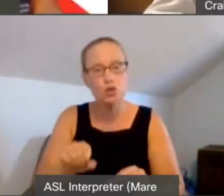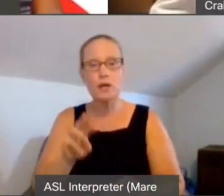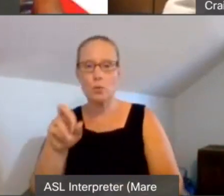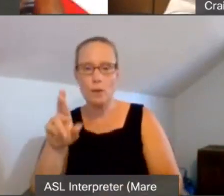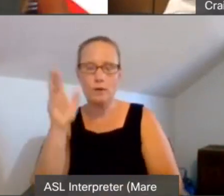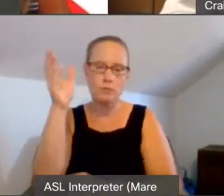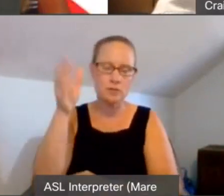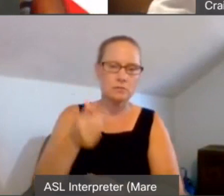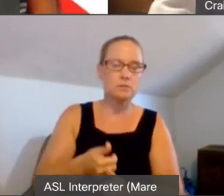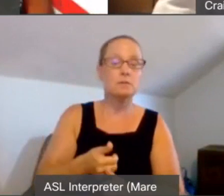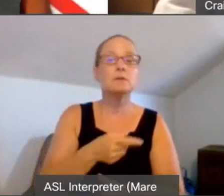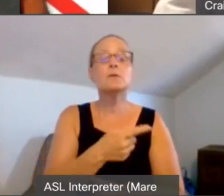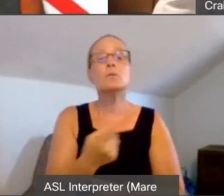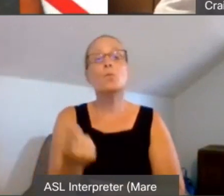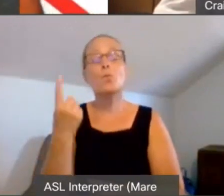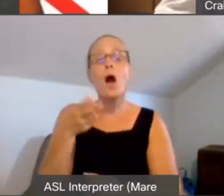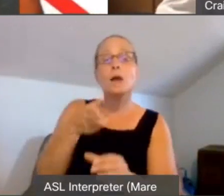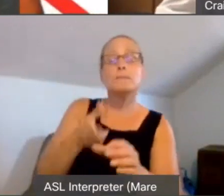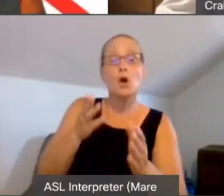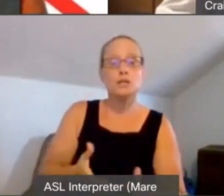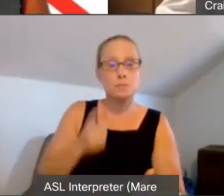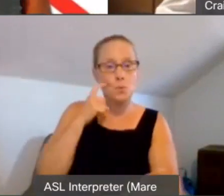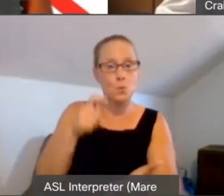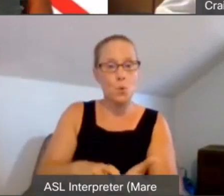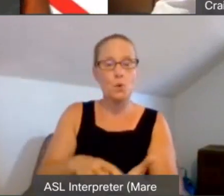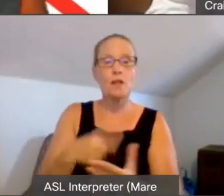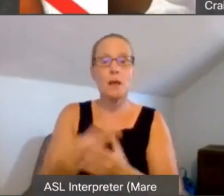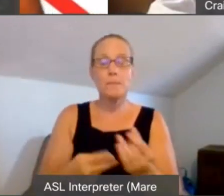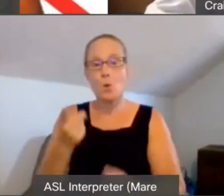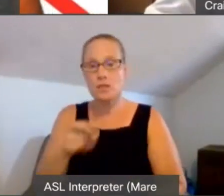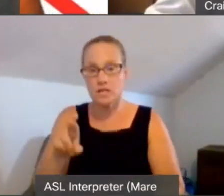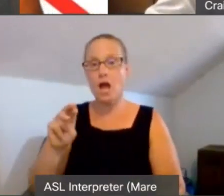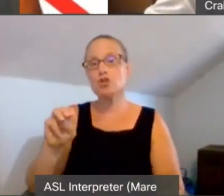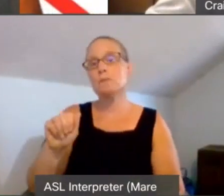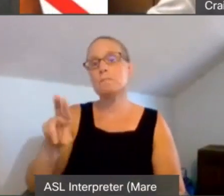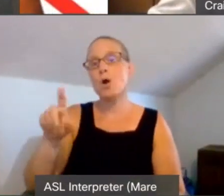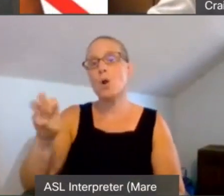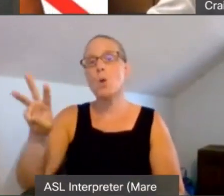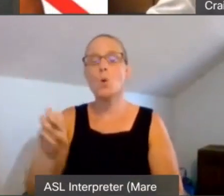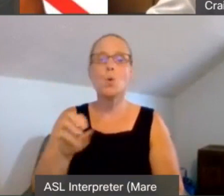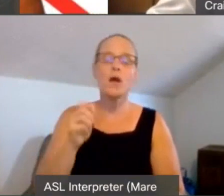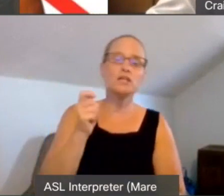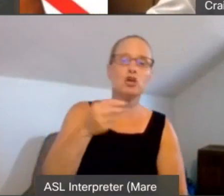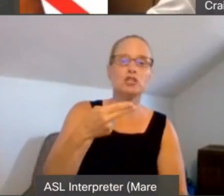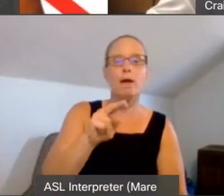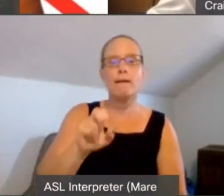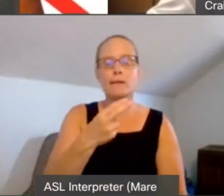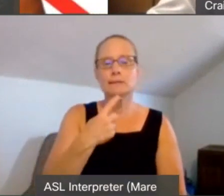And one participant noted that both Dr. Marlowe and Judge Hannah said we do not sanction use,